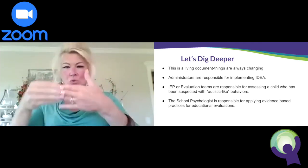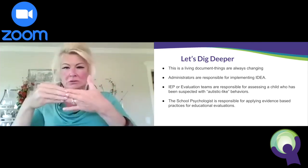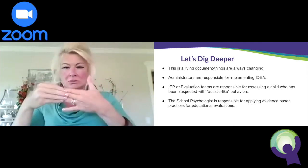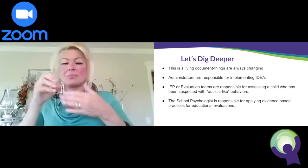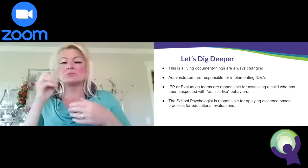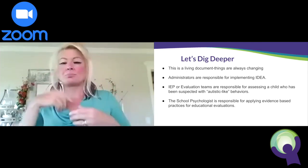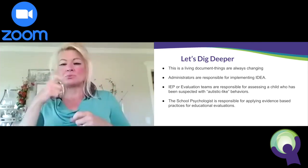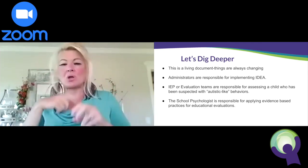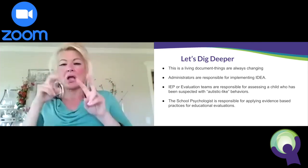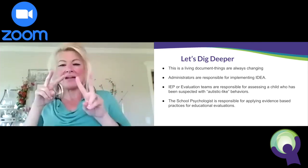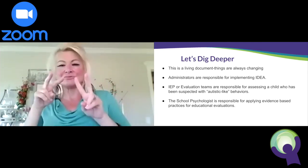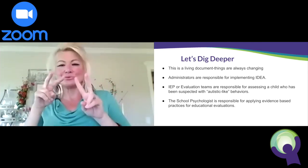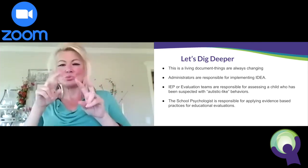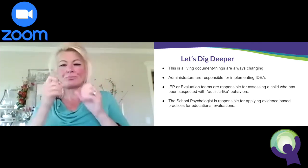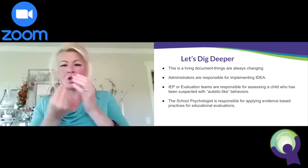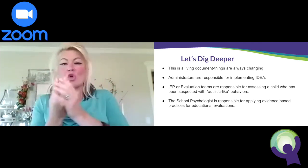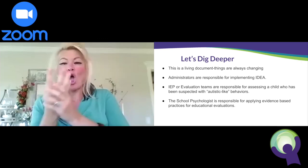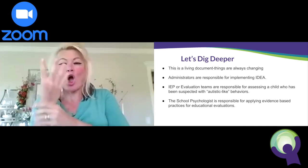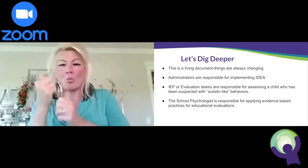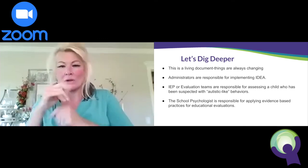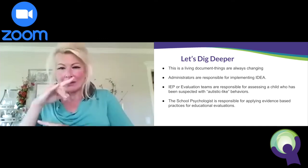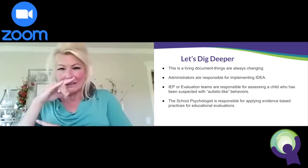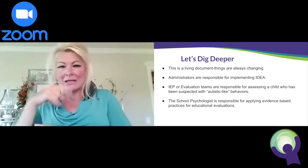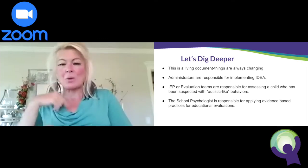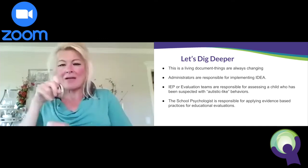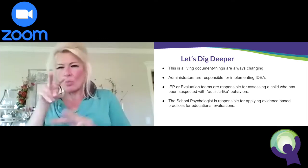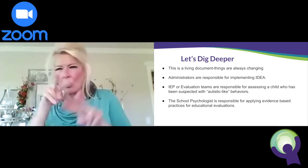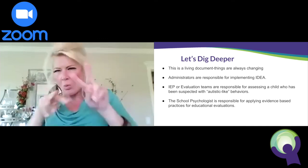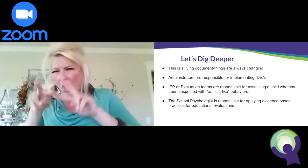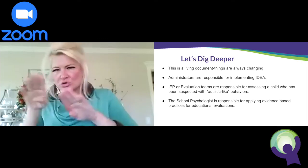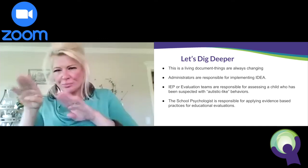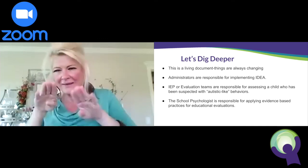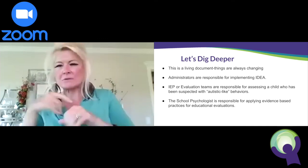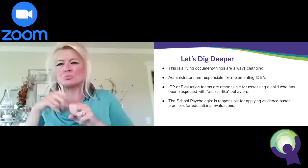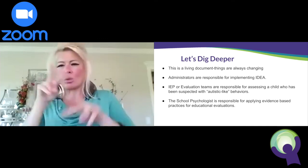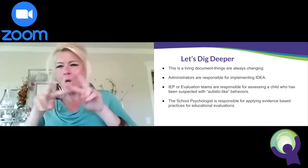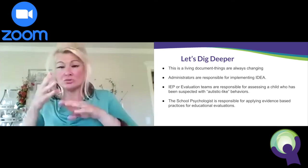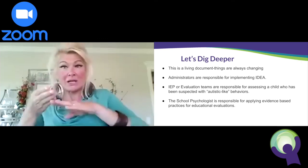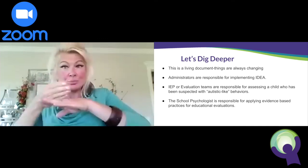It's very fluid. So being able to grow with the kid, being able to watch